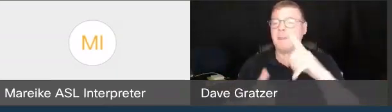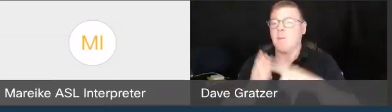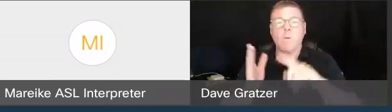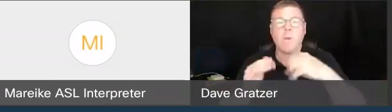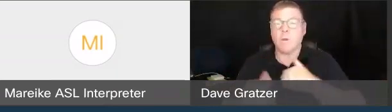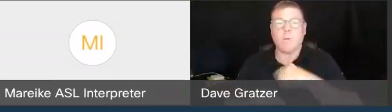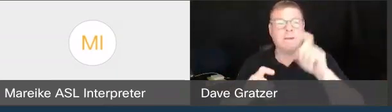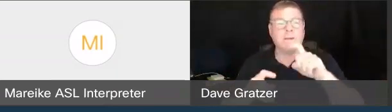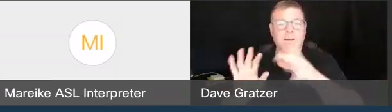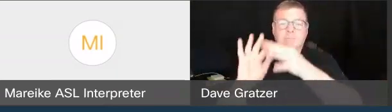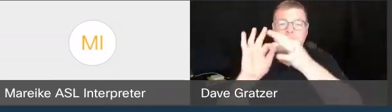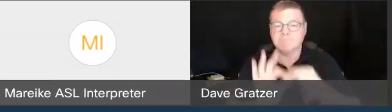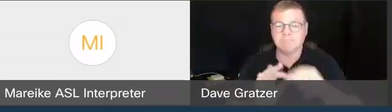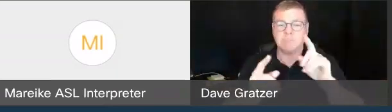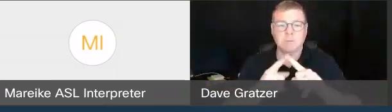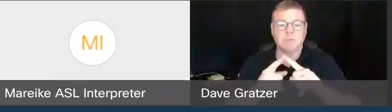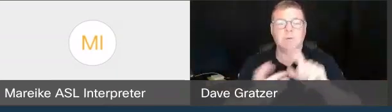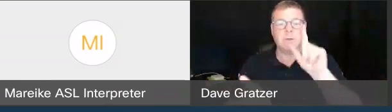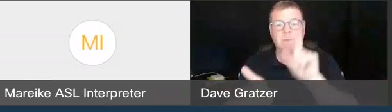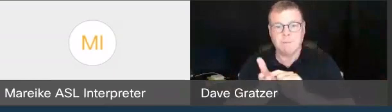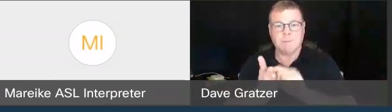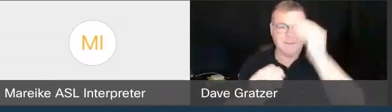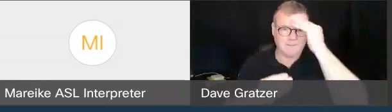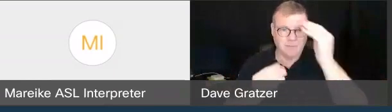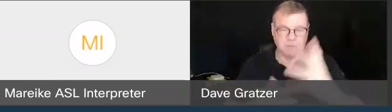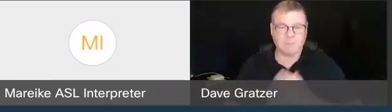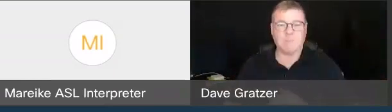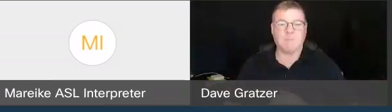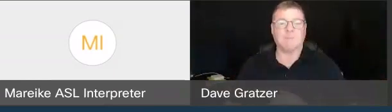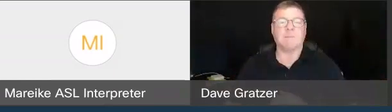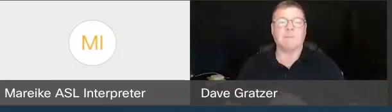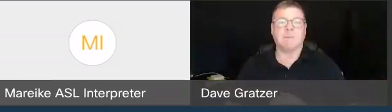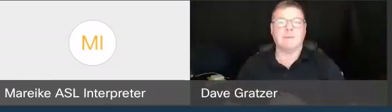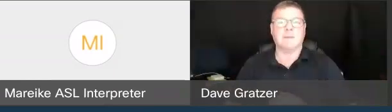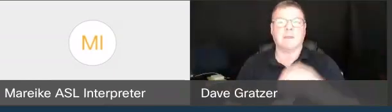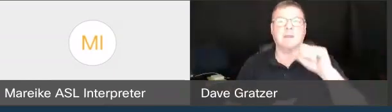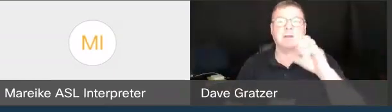respect to the published literature? So these are results from a comprehensive literature review